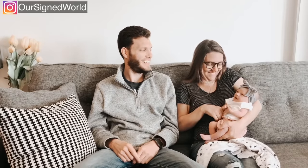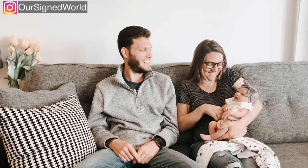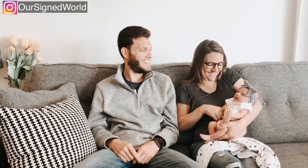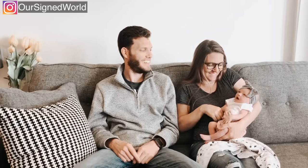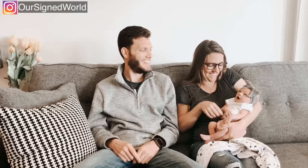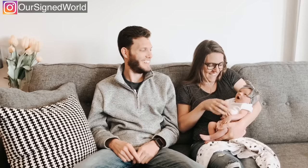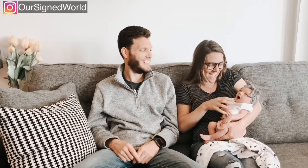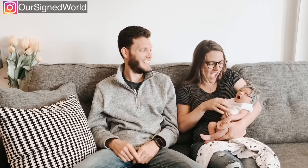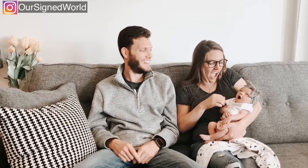C: haha